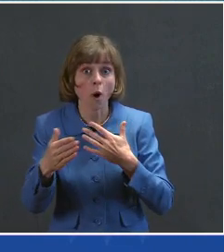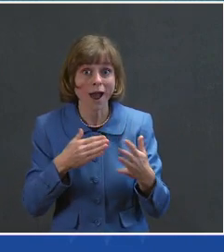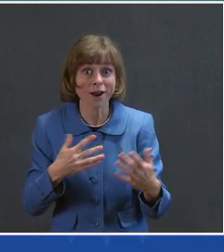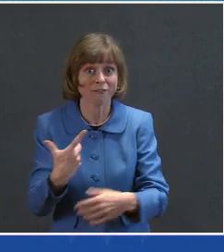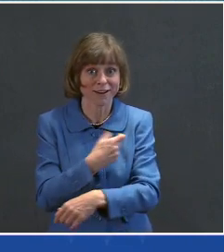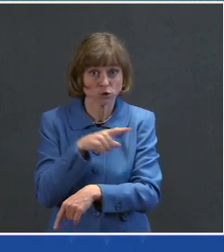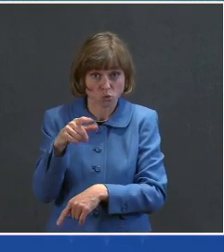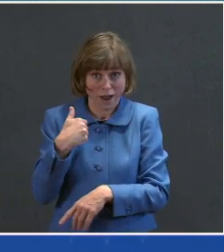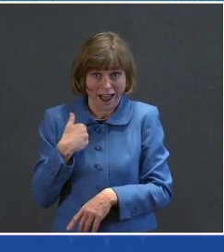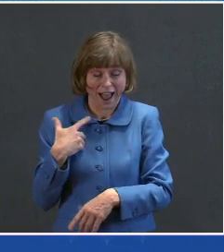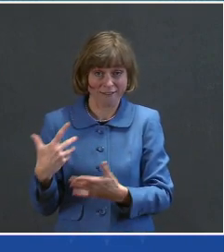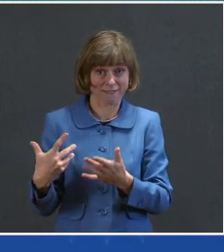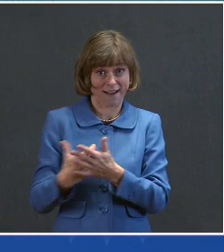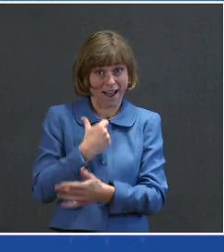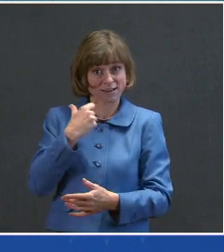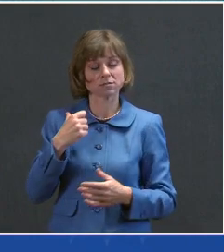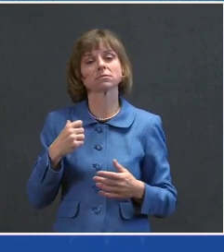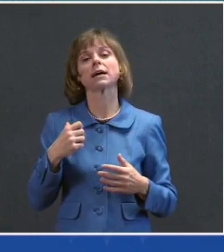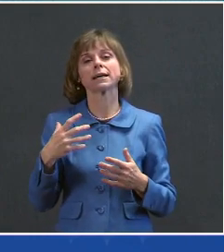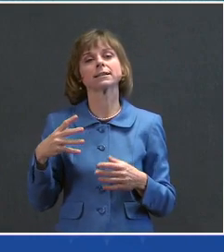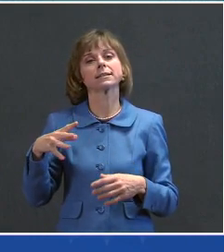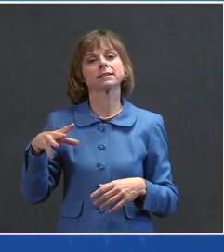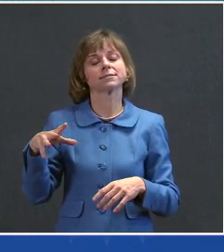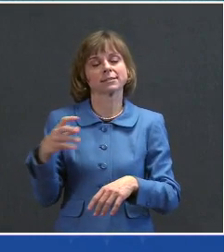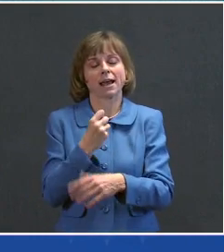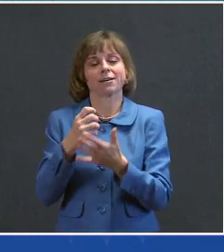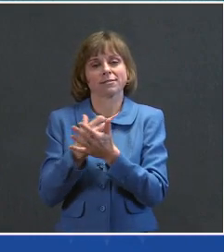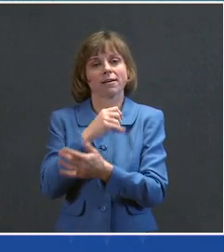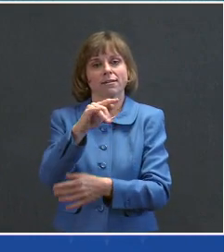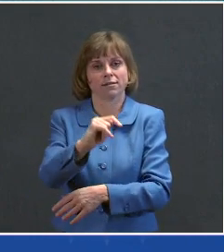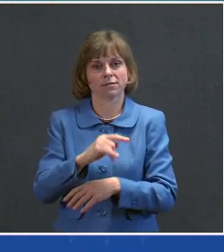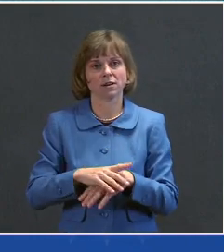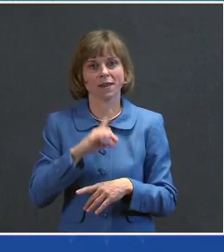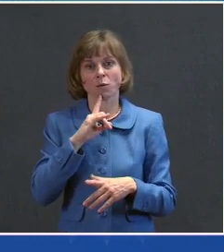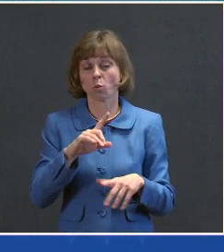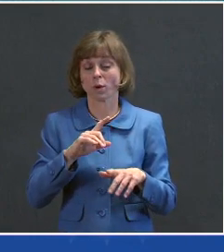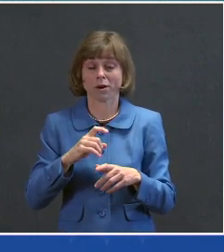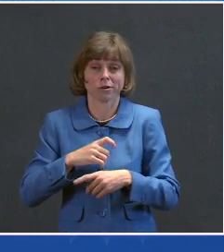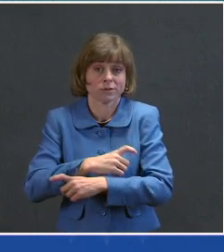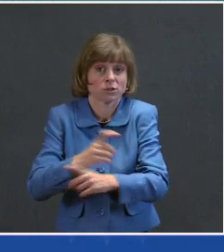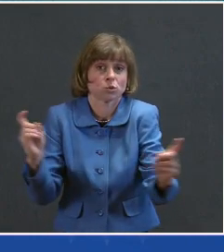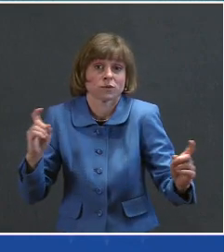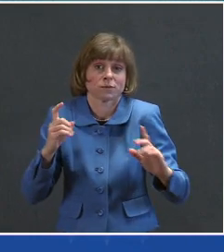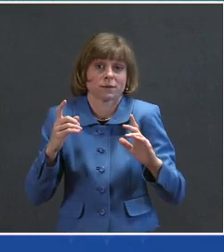And, of course, all of these vaccines are being distributed in communities across the country. As we've talked about a little bit here,